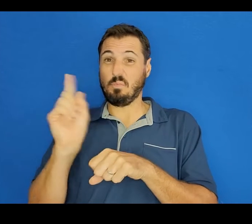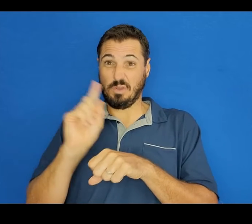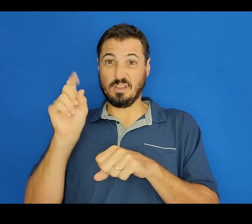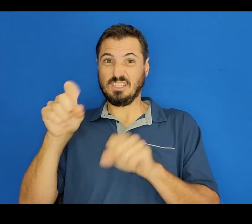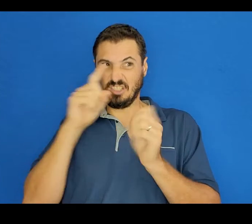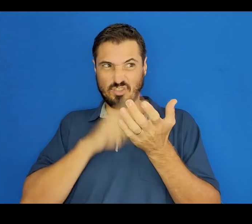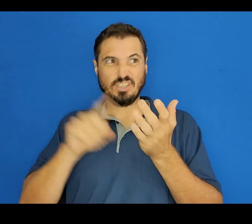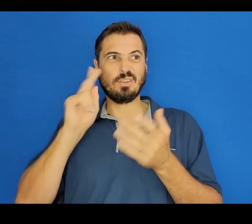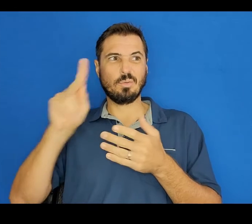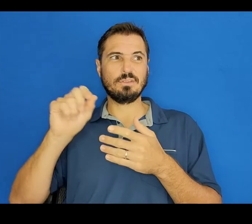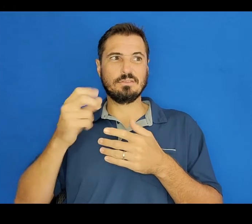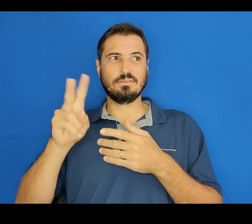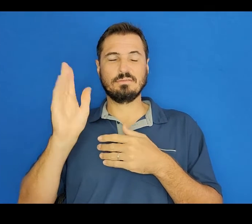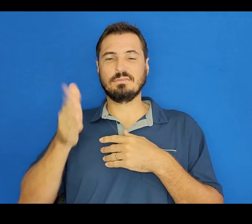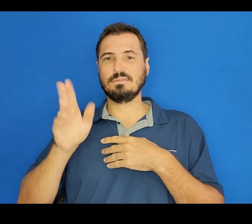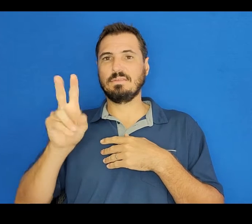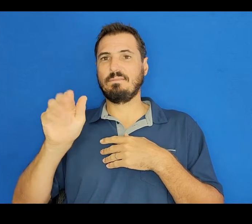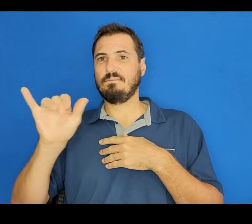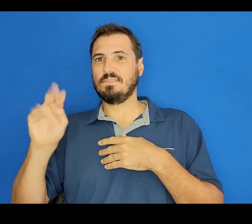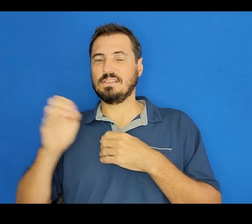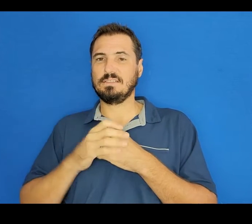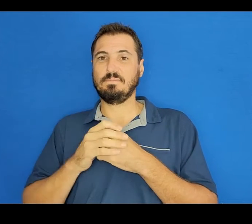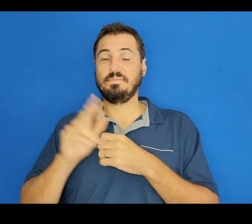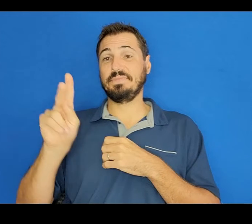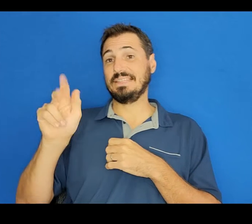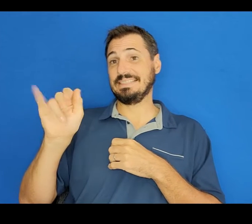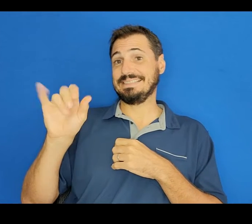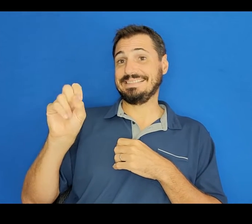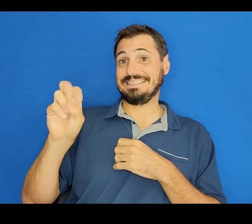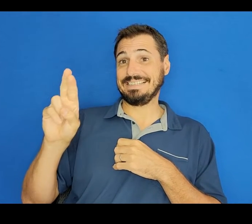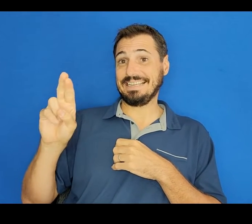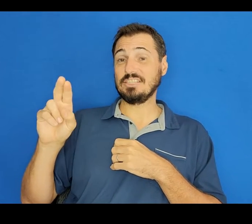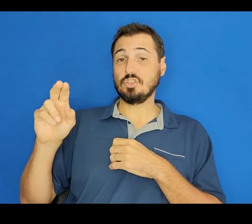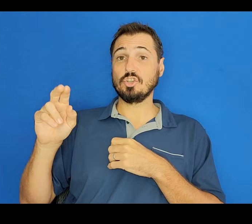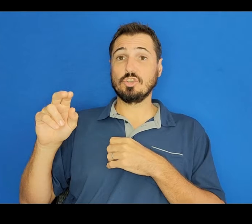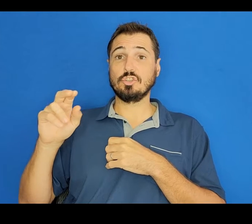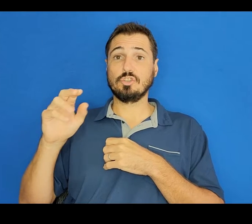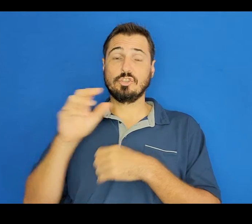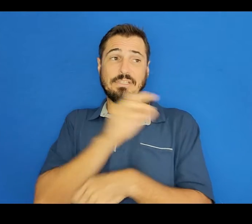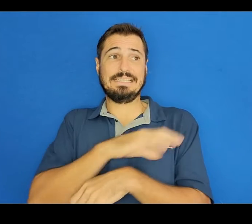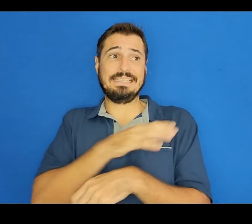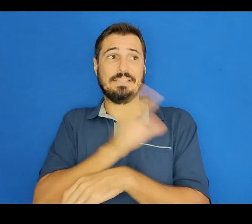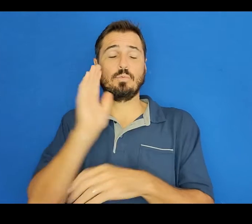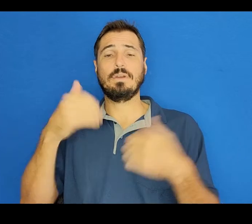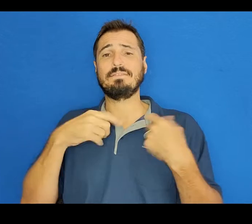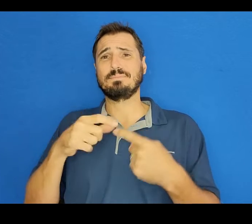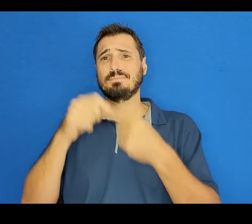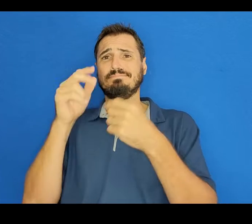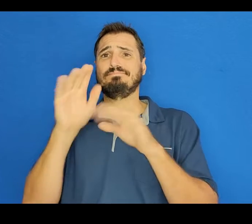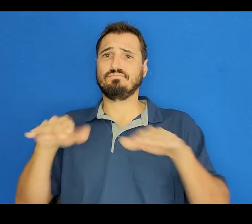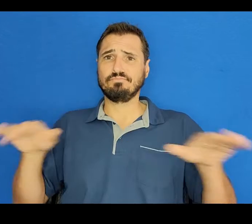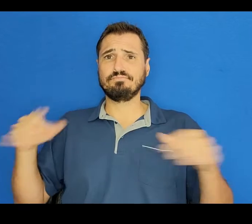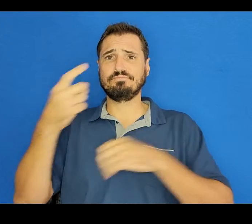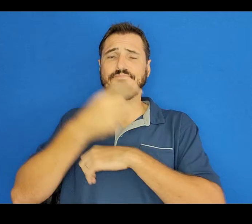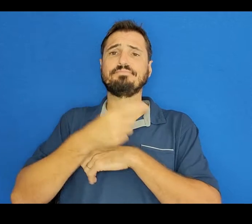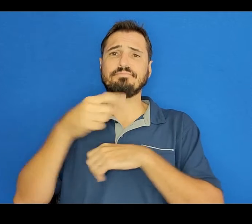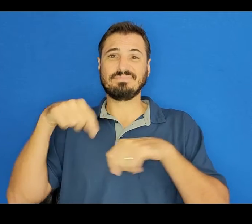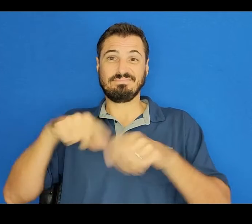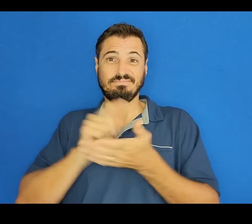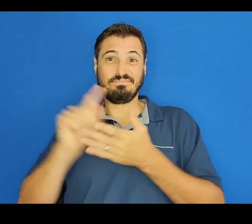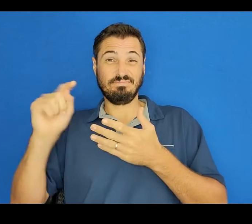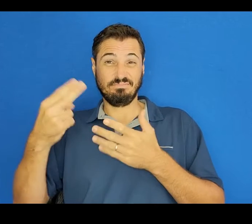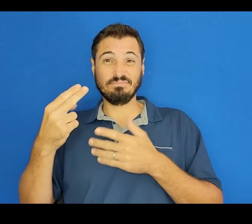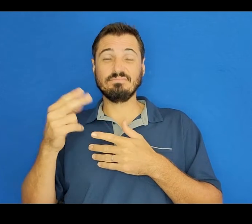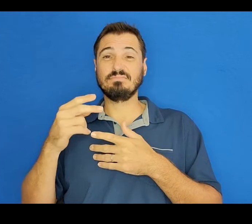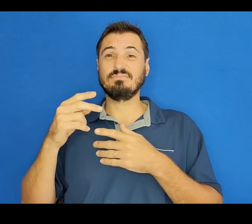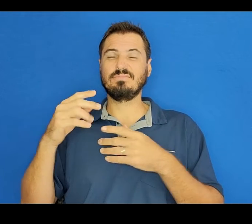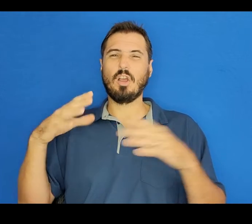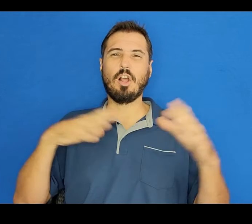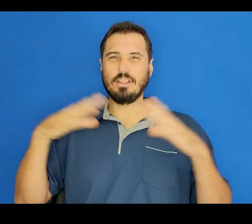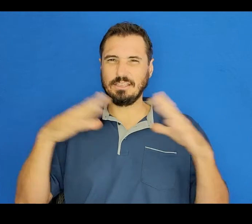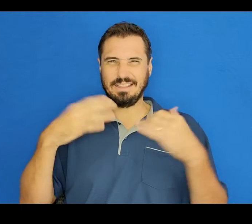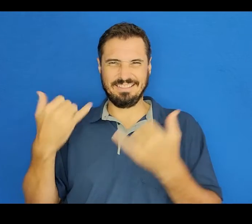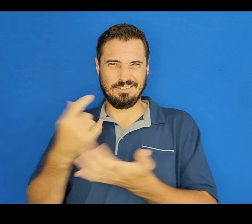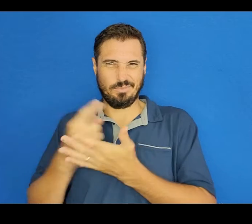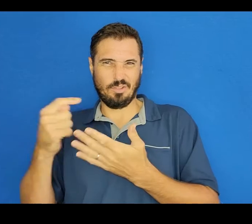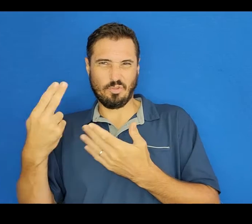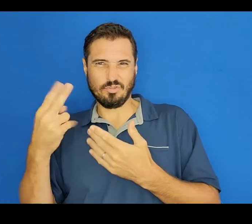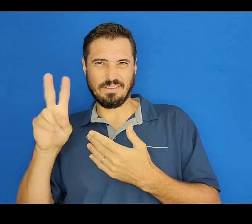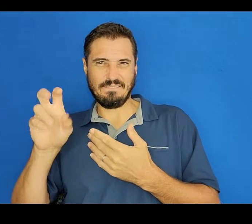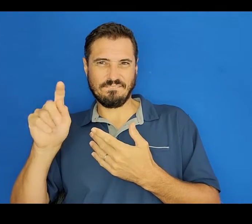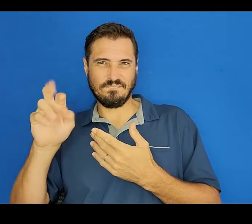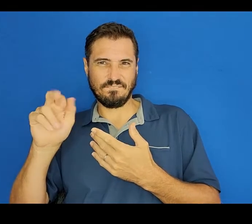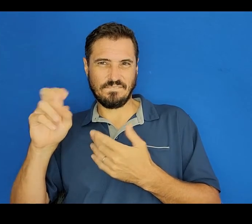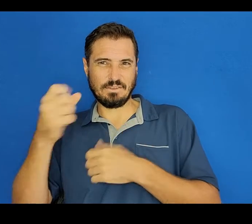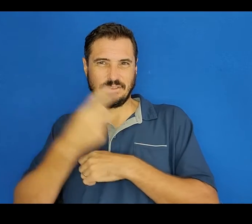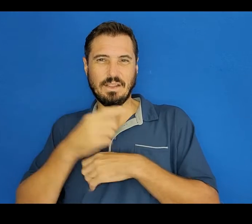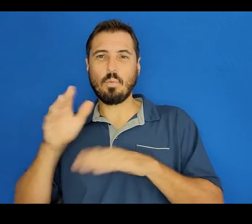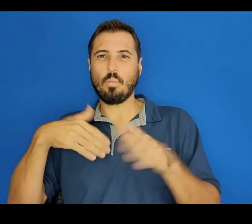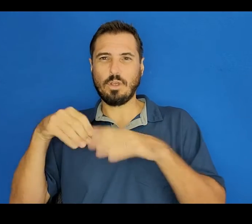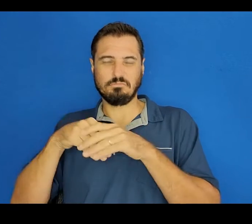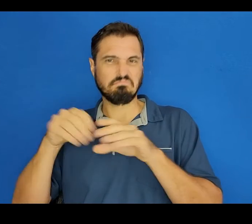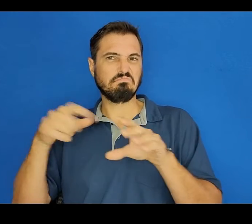The Kaiser Permanente Lihue clinic is holding a special keiki vaccine day this Thursday, on the Veterans Day school holiday. Walk-ins are accepted, or you can book an appointment online. The